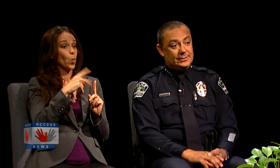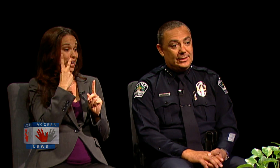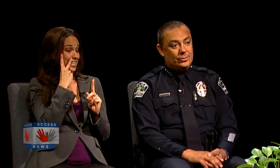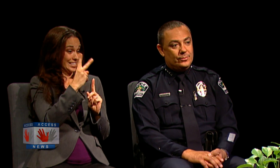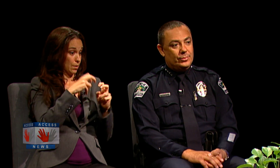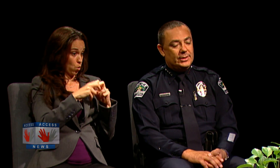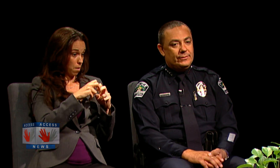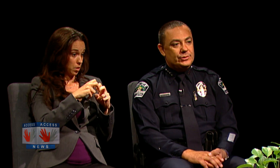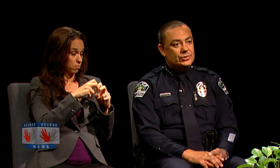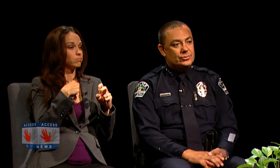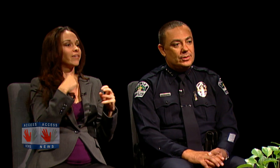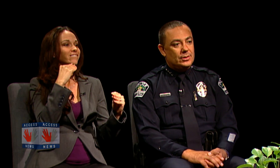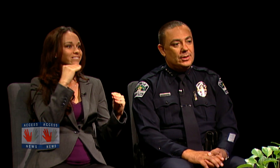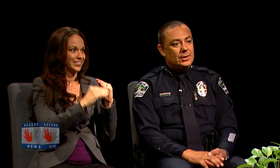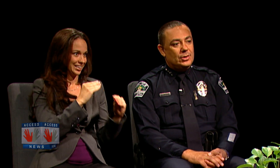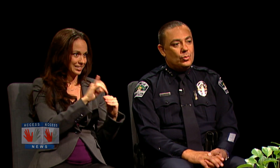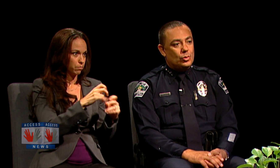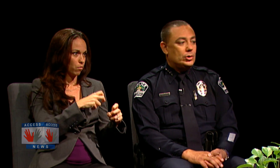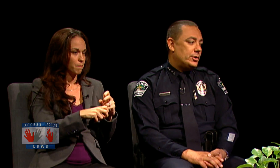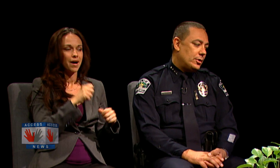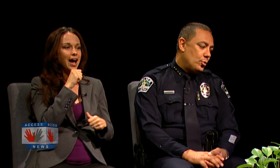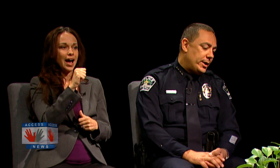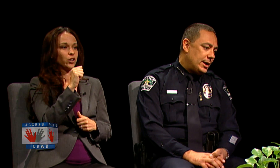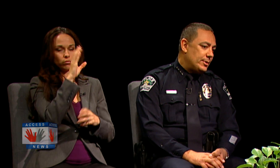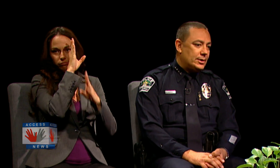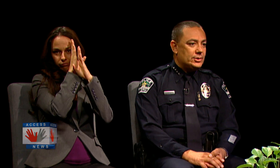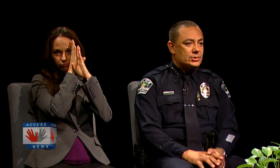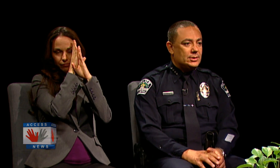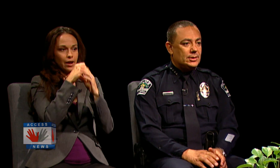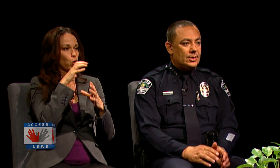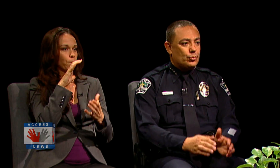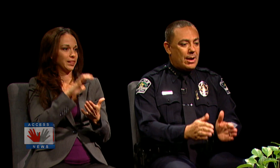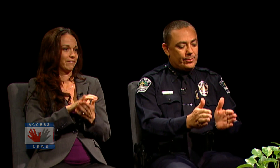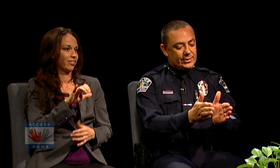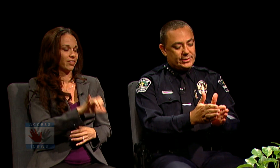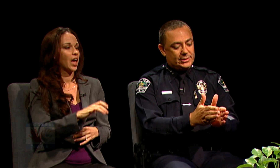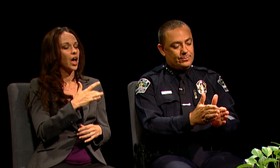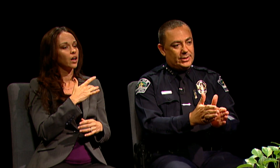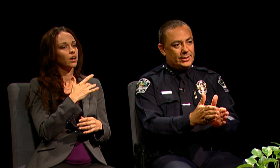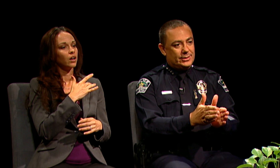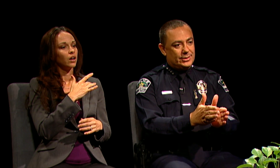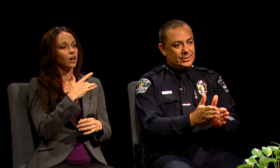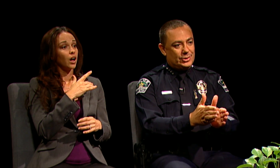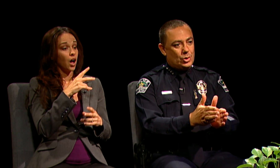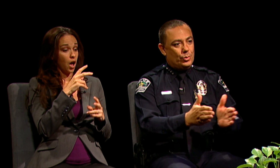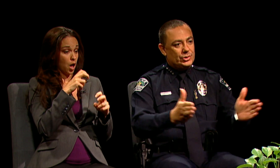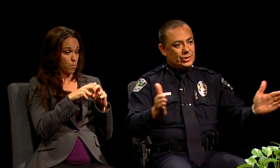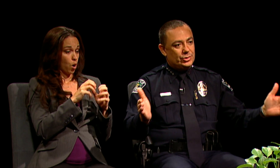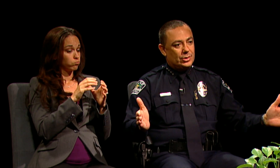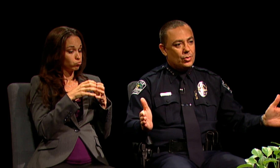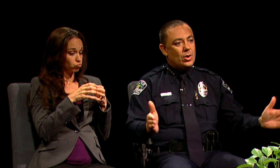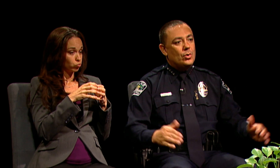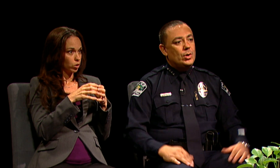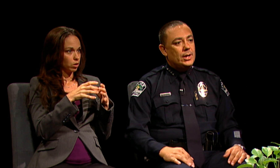I DON'T BELIEVE YOU JUST LOOK THE OTHER WAY BECAUSE A PROBLEM AS THIS BIG YOU KNOW WILL CONTINUE TO GROW